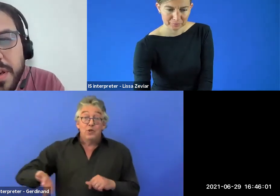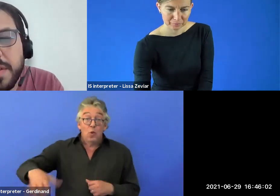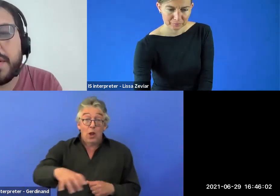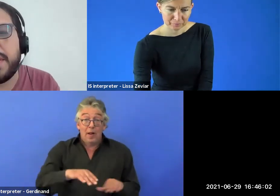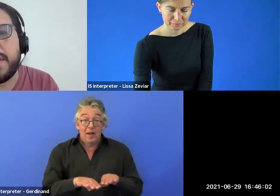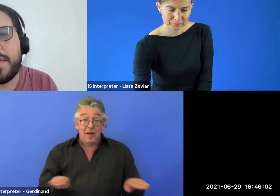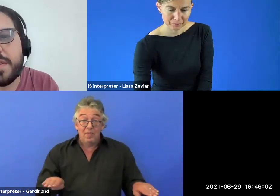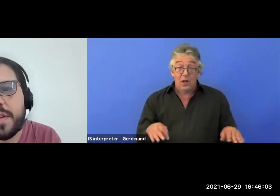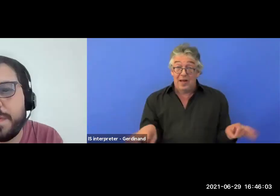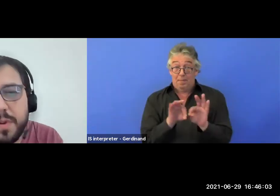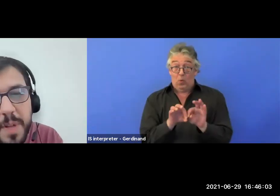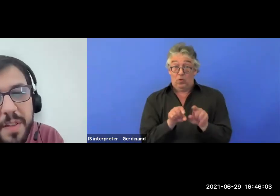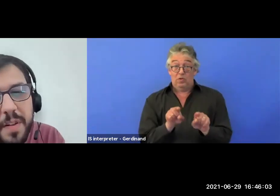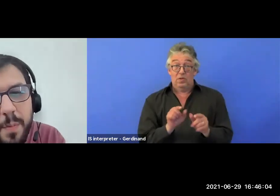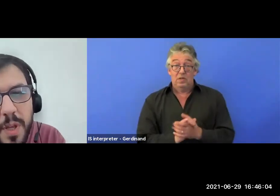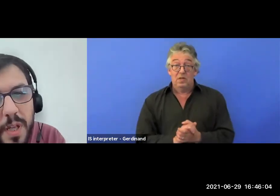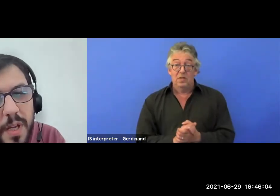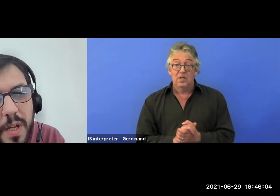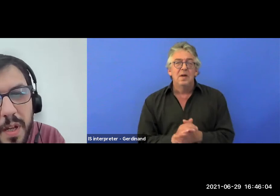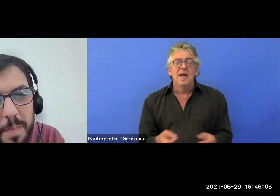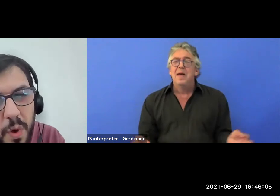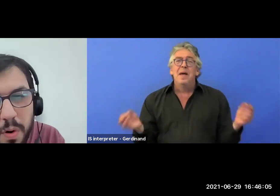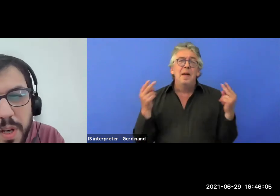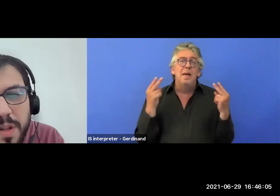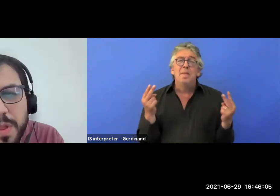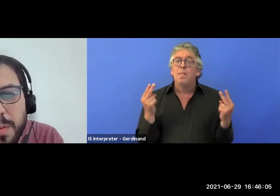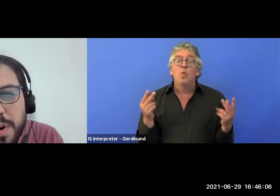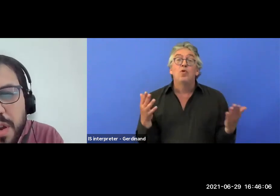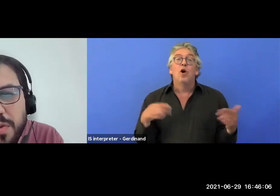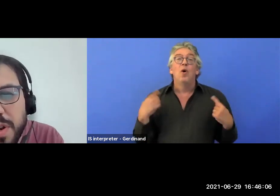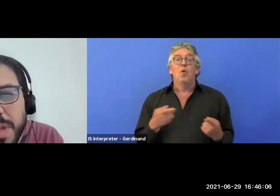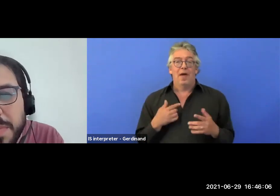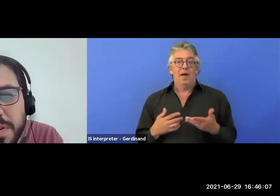it is fundamental that we coordinate with our national members.